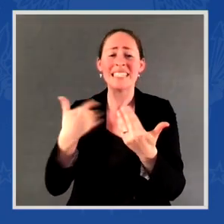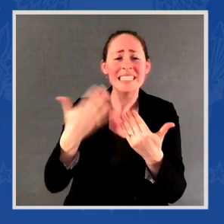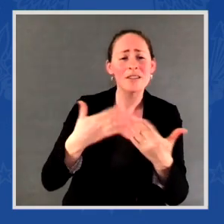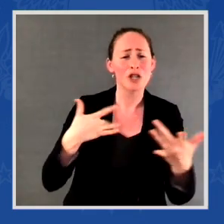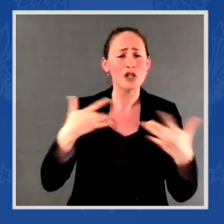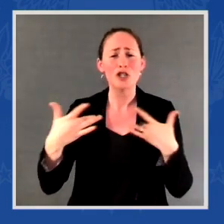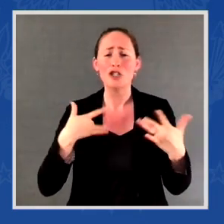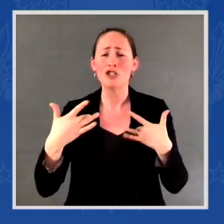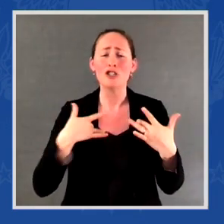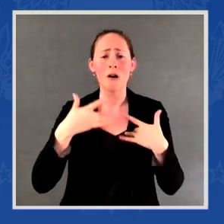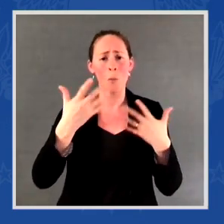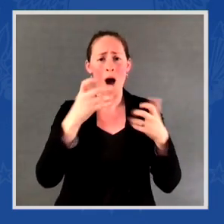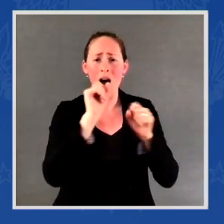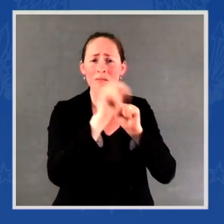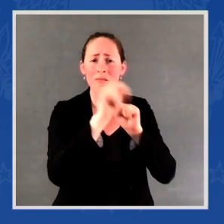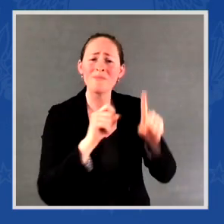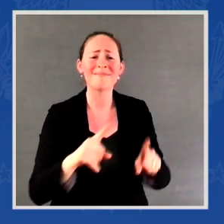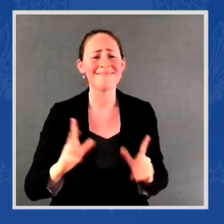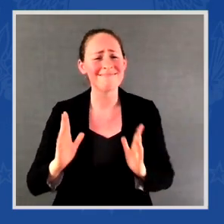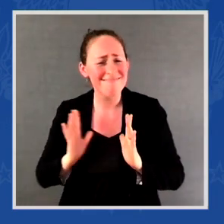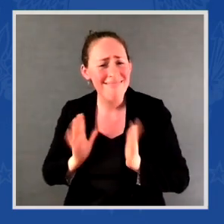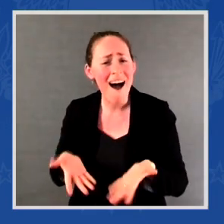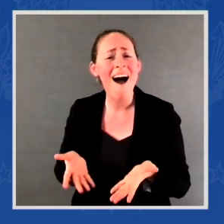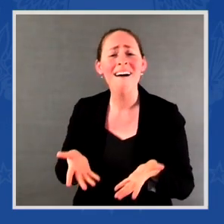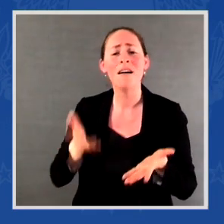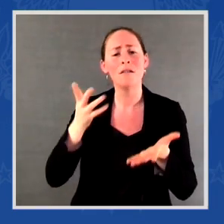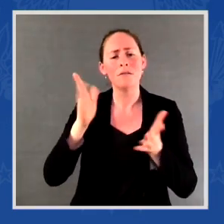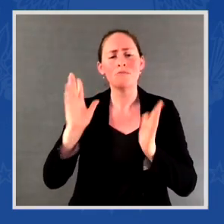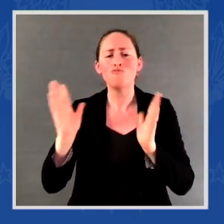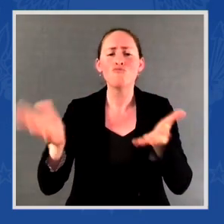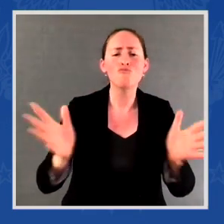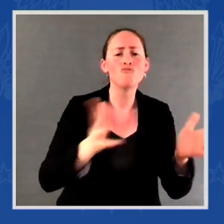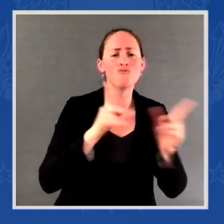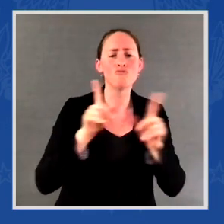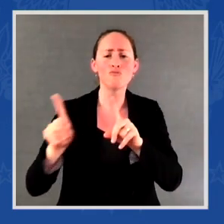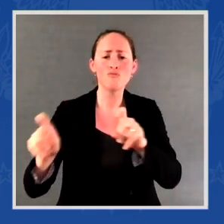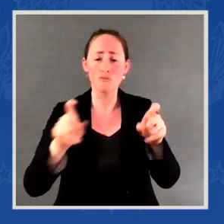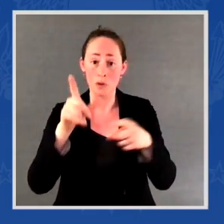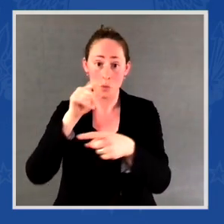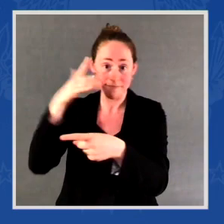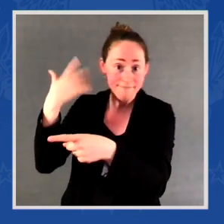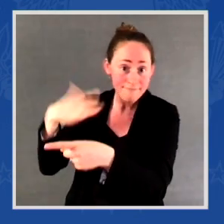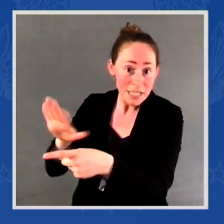Talk to people who you know who have gotten the shot. That's what you guys are out there -- going to be doing, knocking on doors.